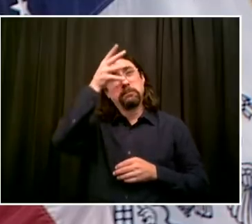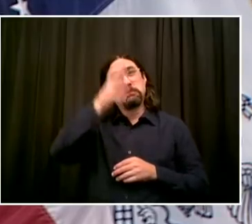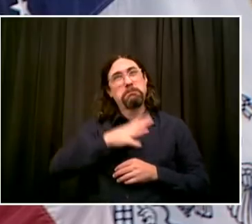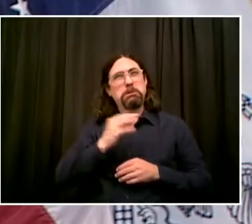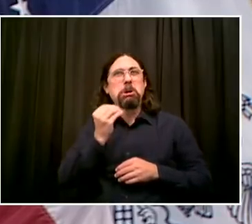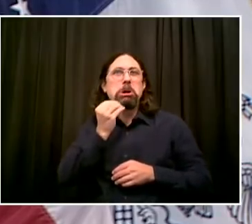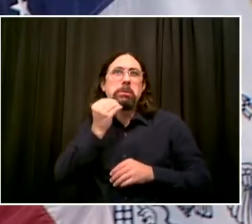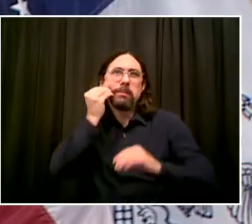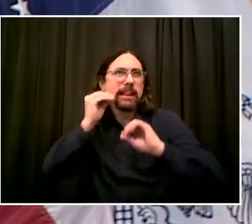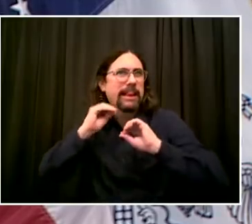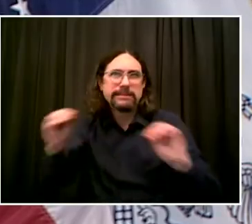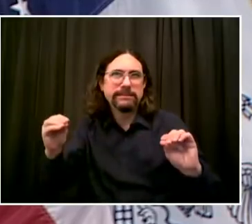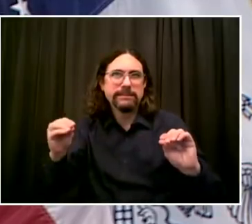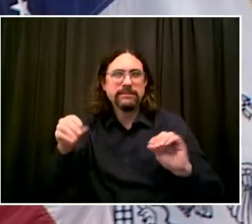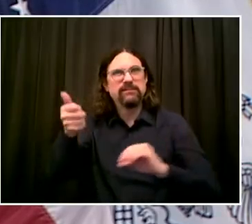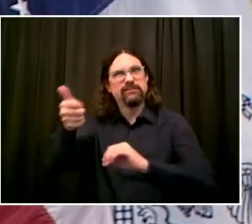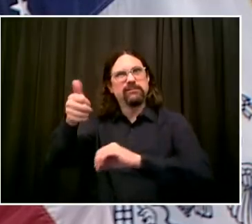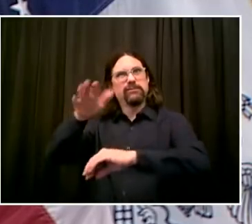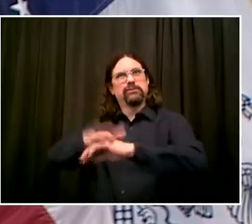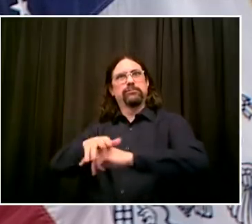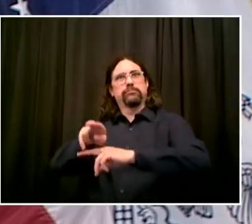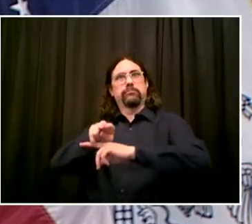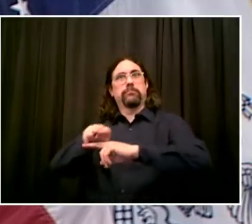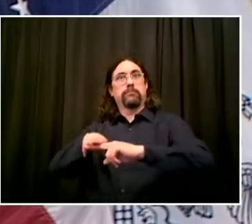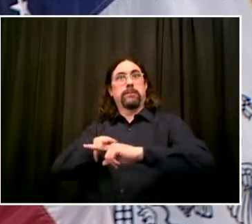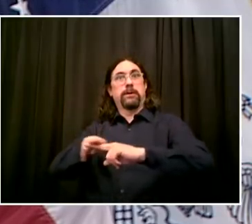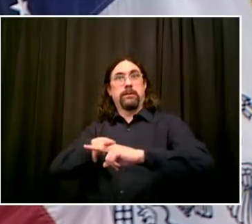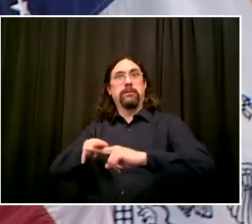TAKING UP [INDISCERNIBLE]. ONE OFFCEIR NPUCHS ET HE